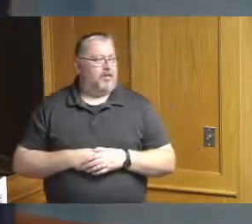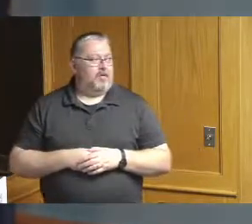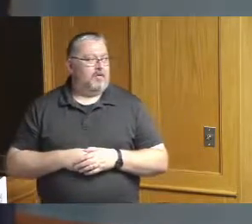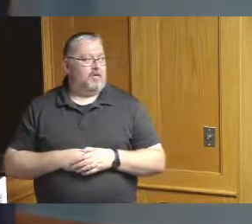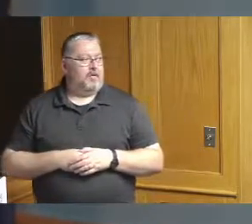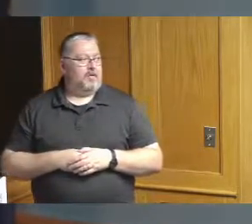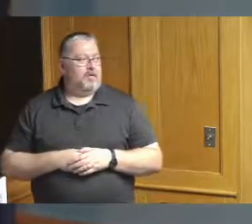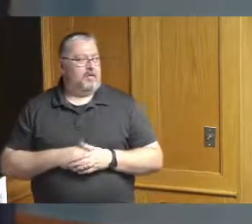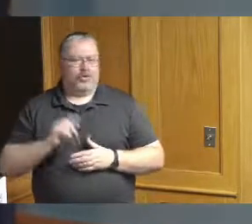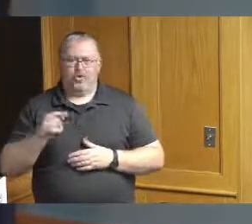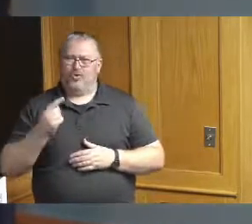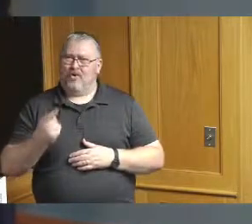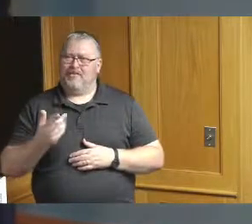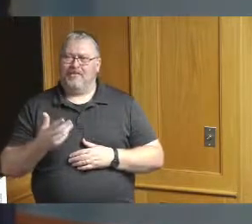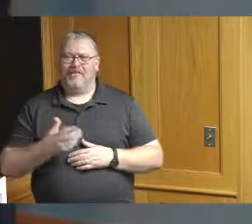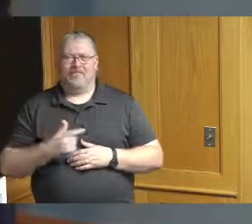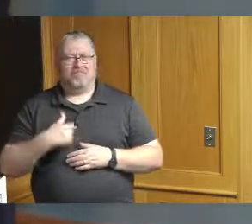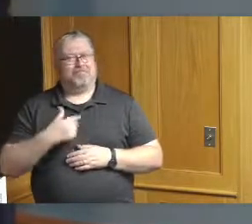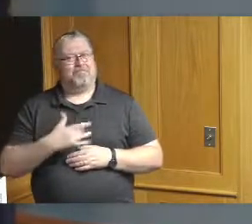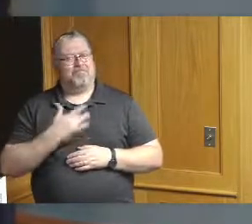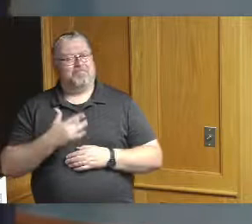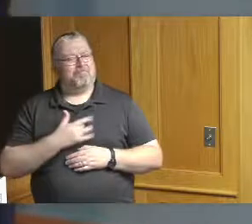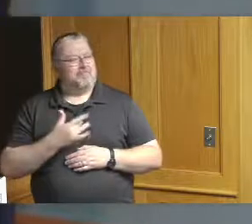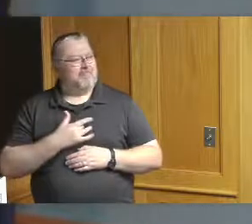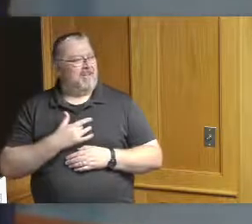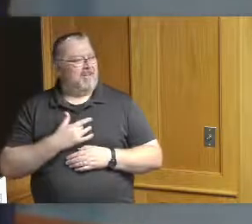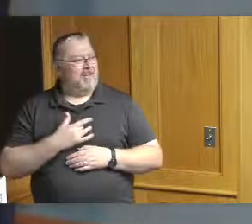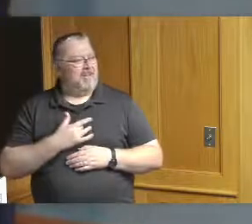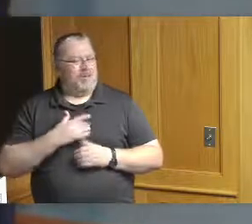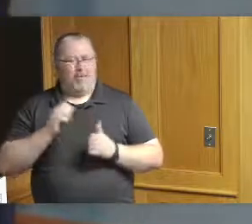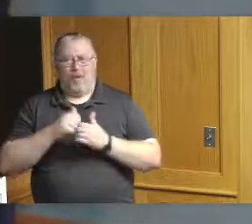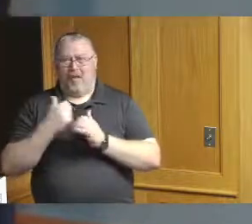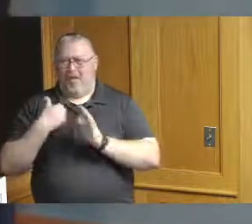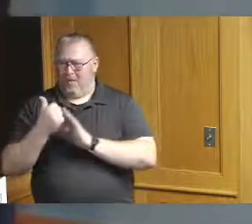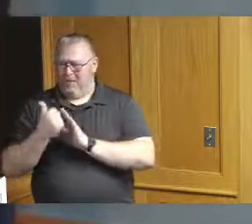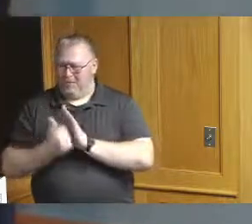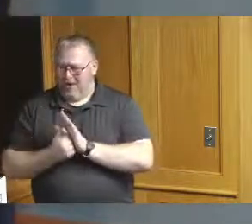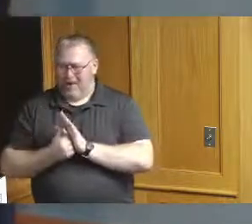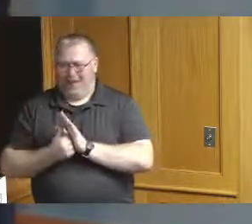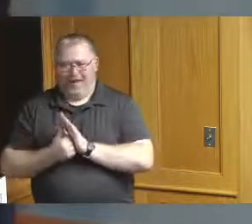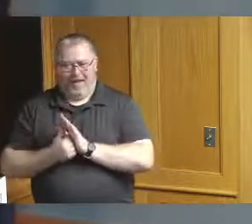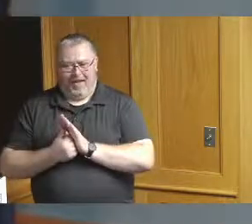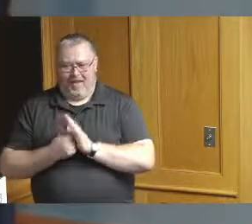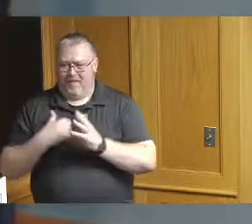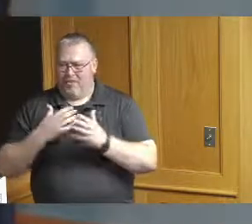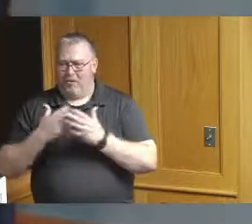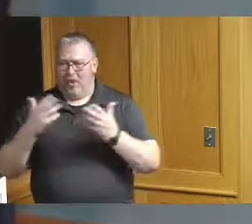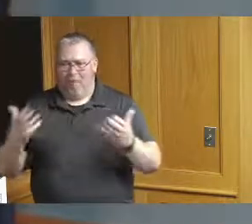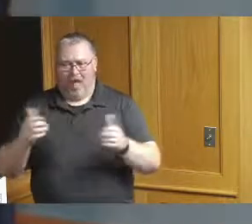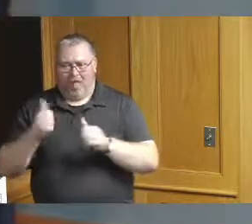it's just um i think maybe with the agenda and having gone so much with other stuff it's like